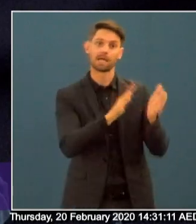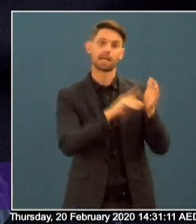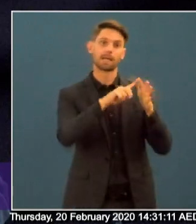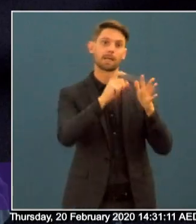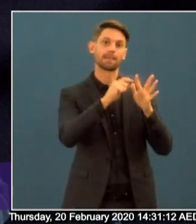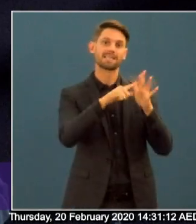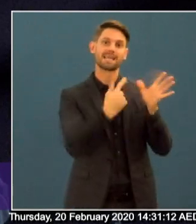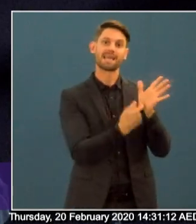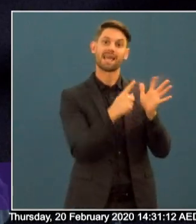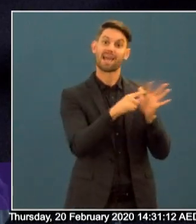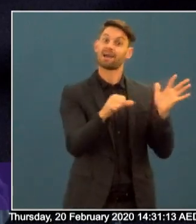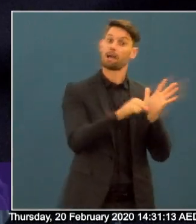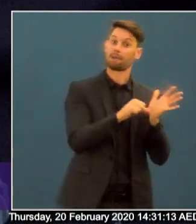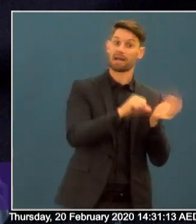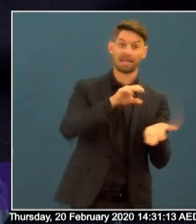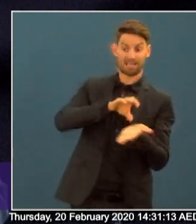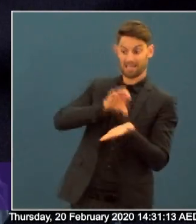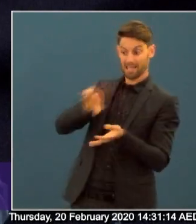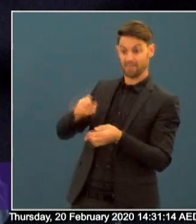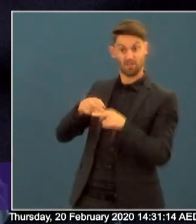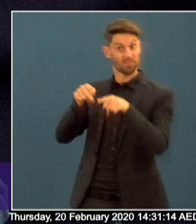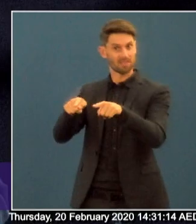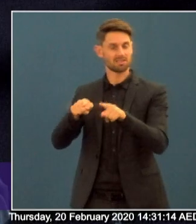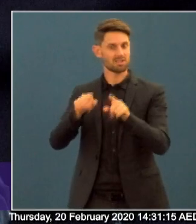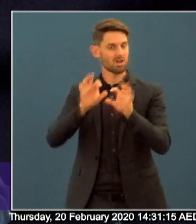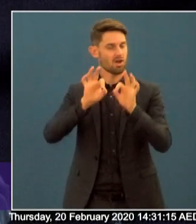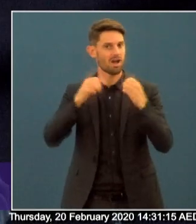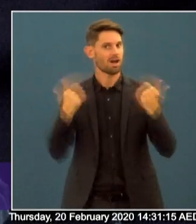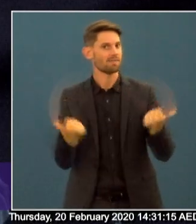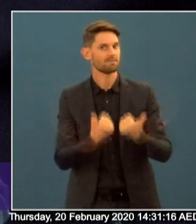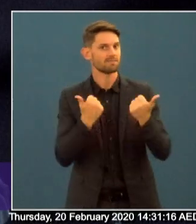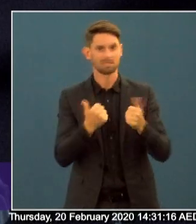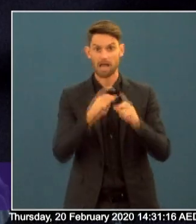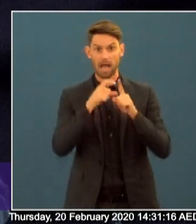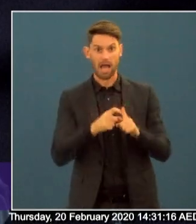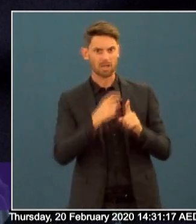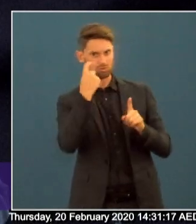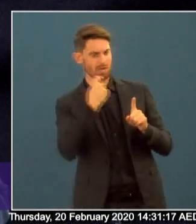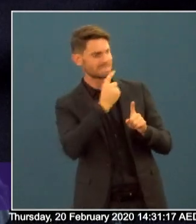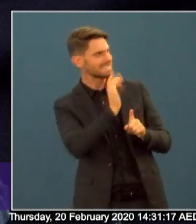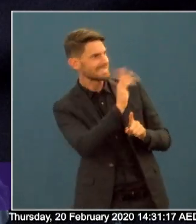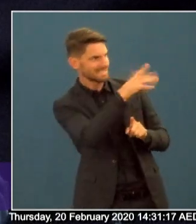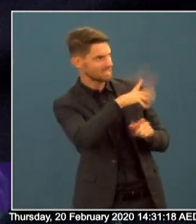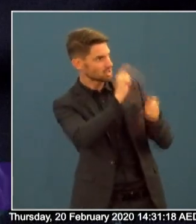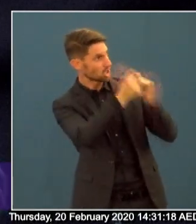but it's hard to get change that supports people with these sorts of complex needs.